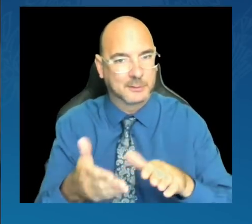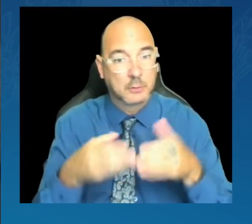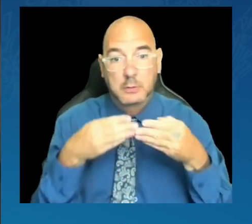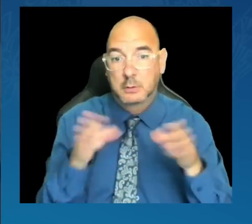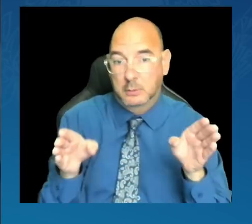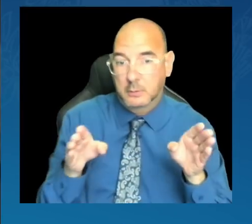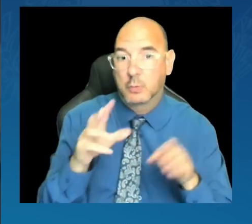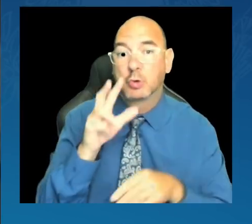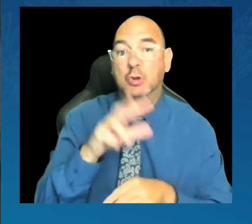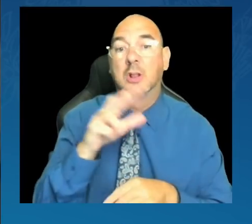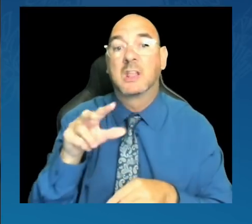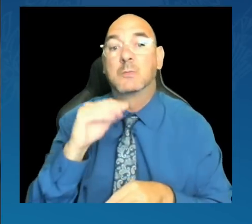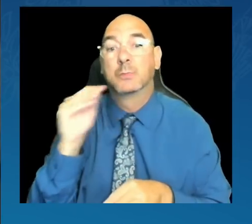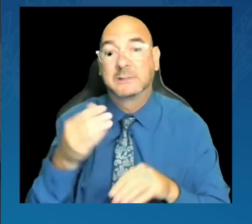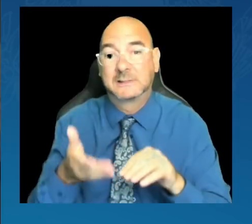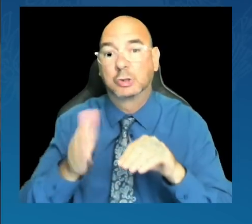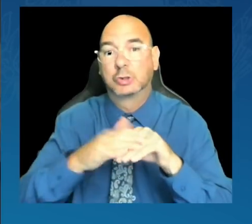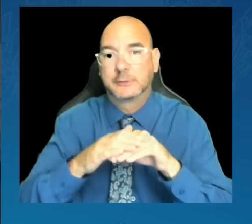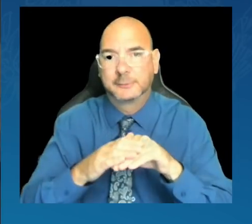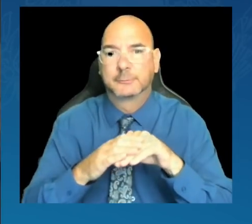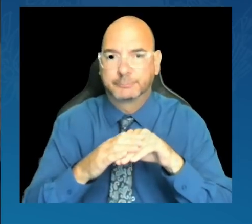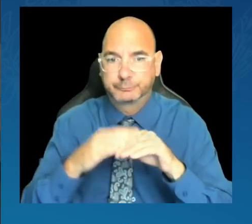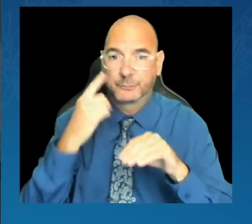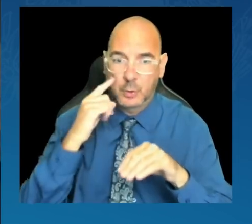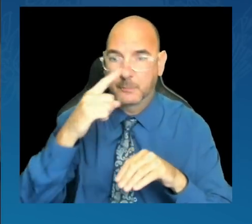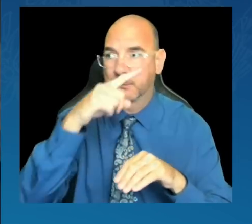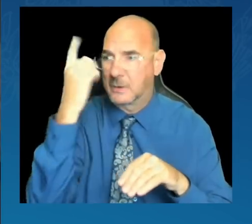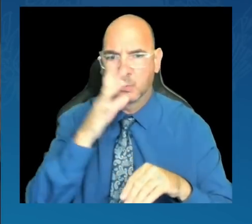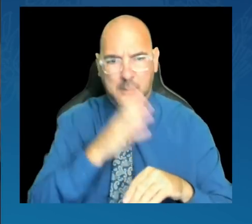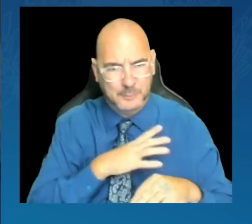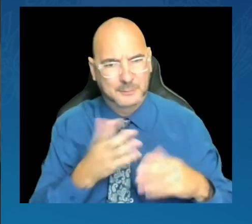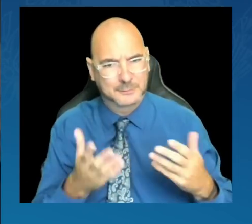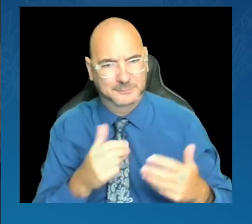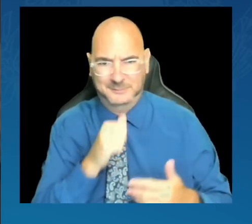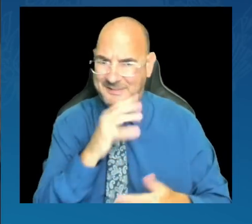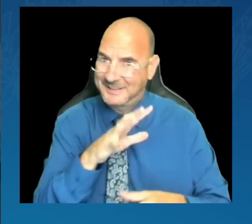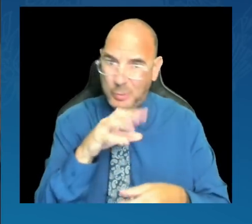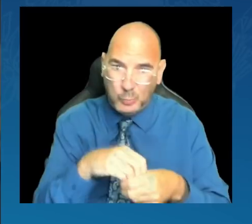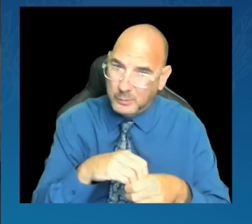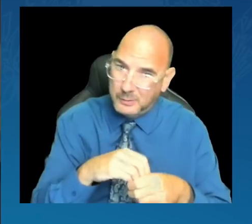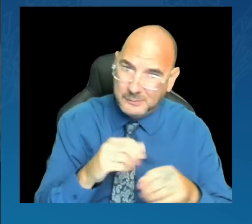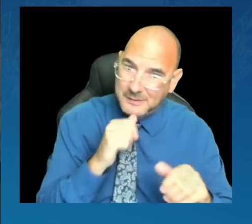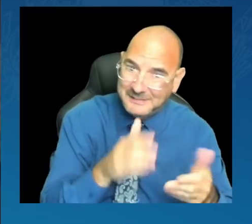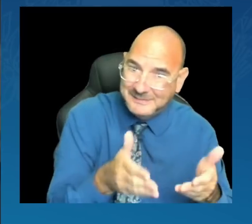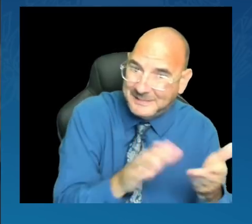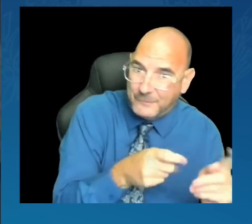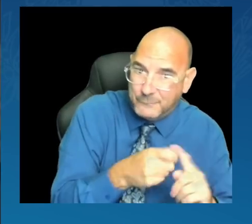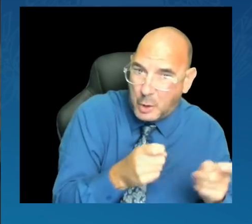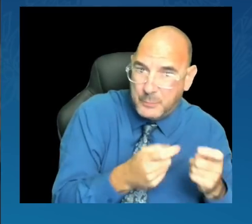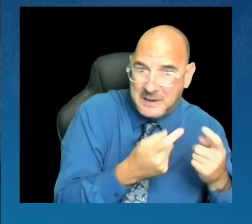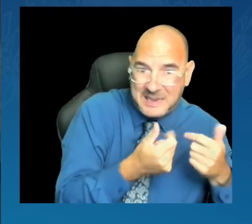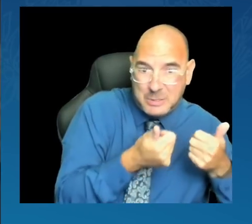This does not include the deaths resulting from attempted abortions and potentially dangerous unlicensed facilities.